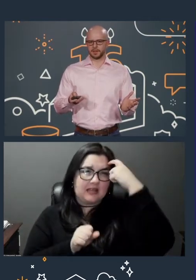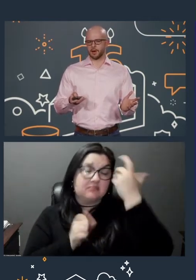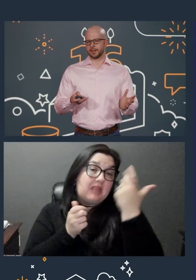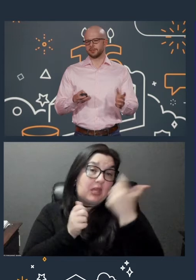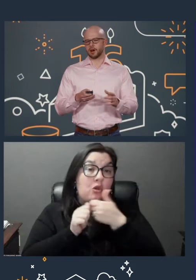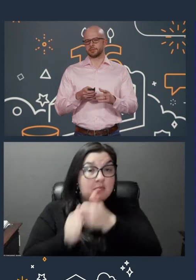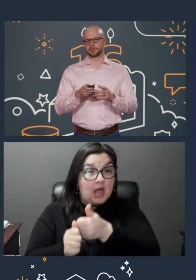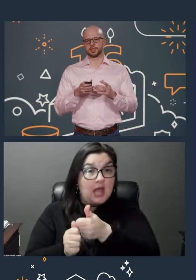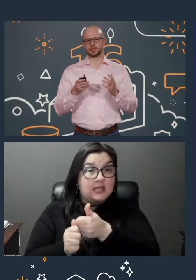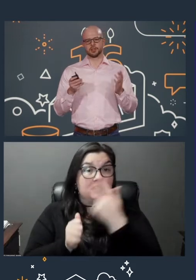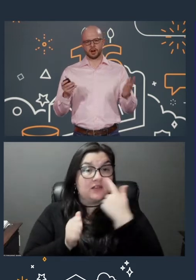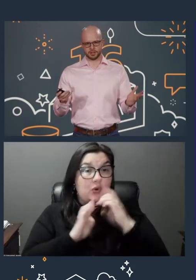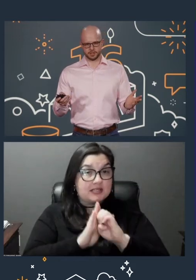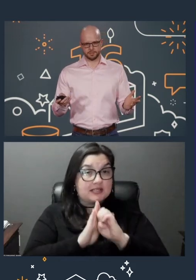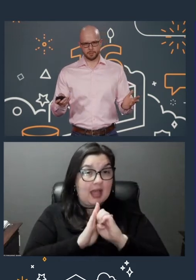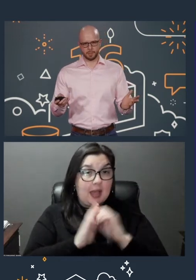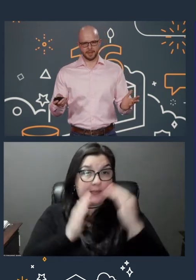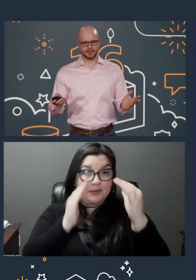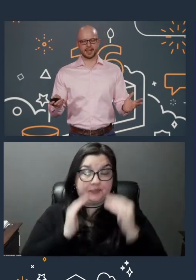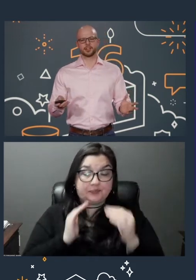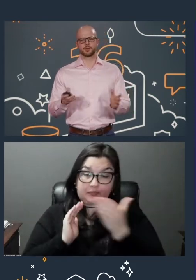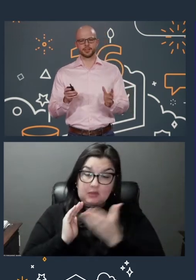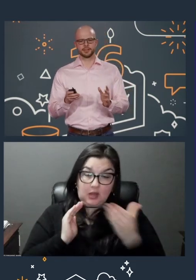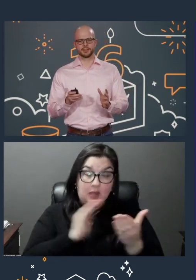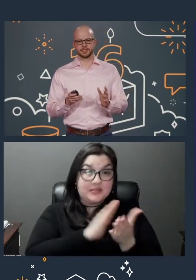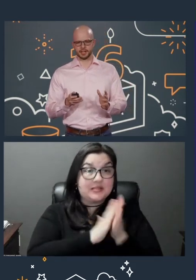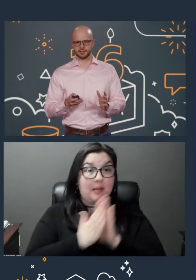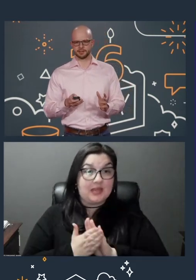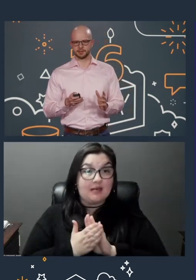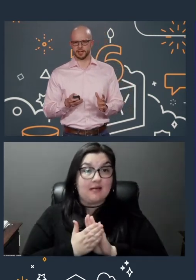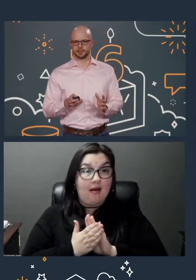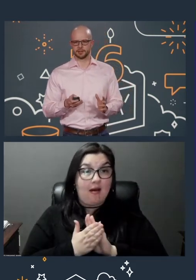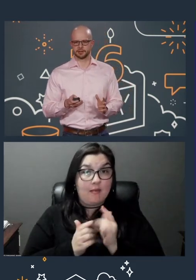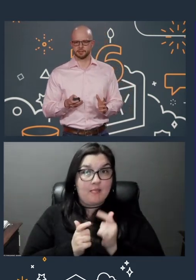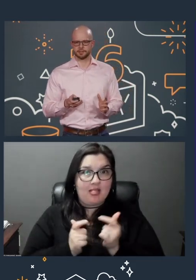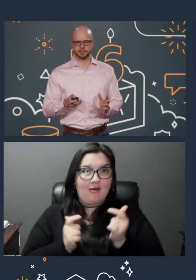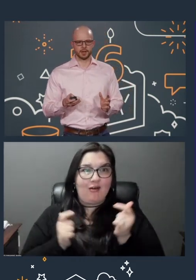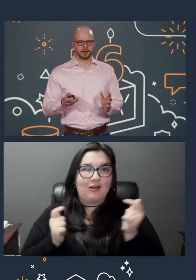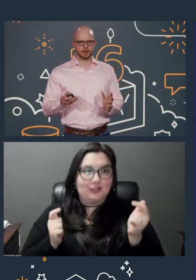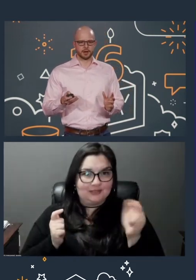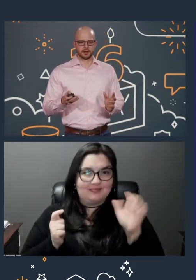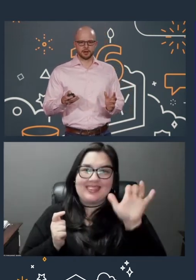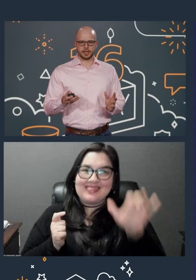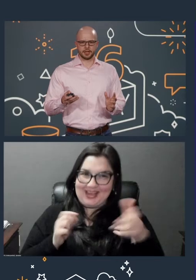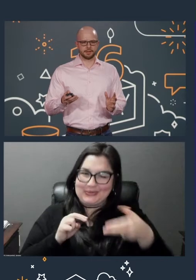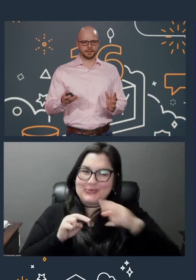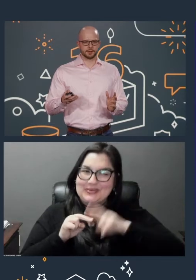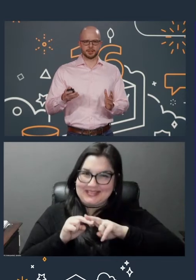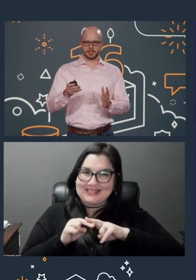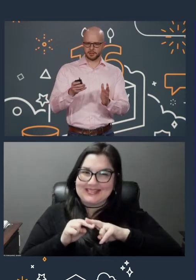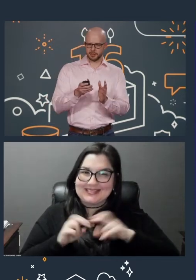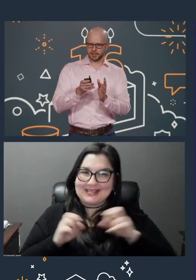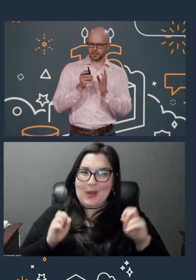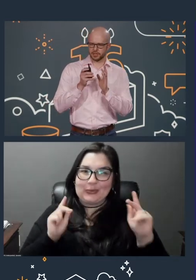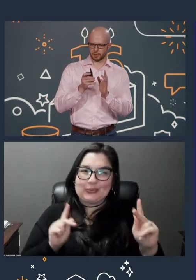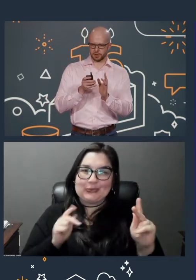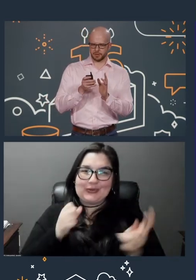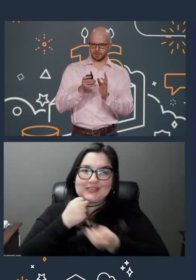Now, as your objects get larger, that increases the chances of savings. If your retention period is short,